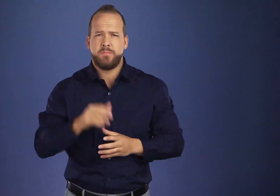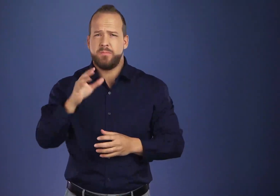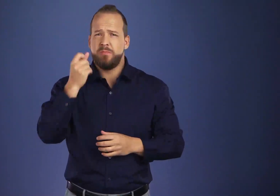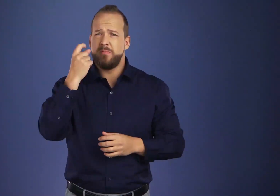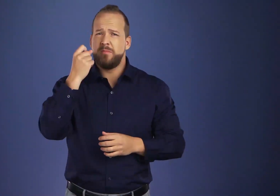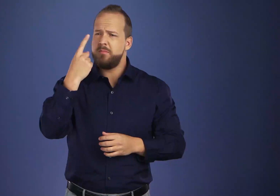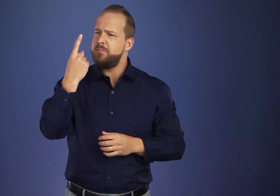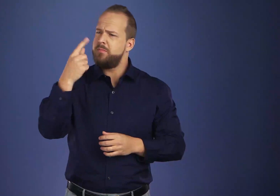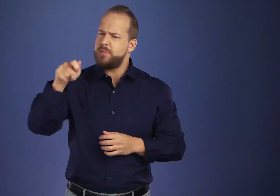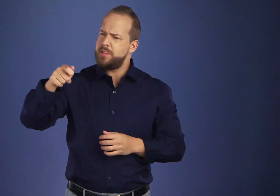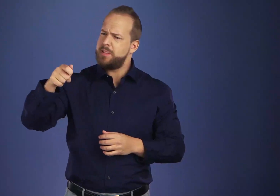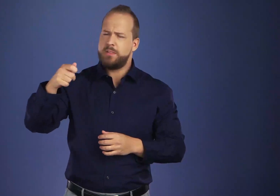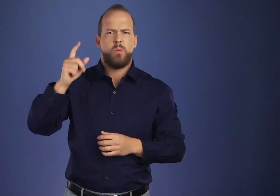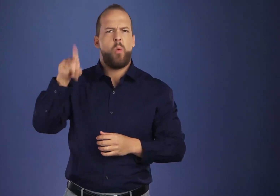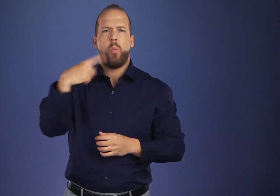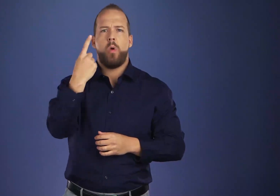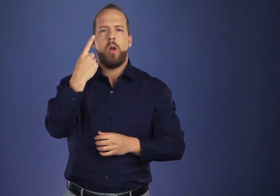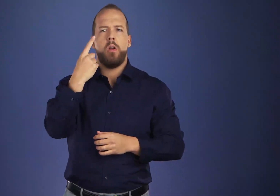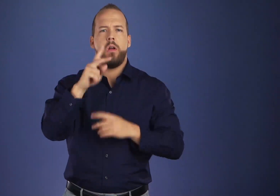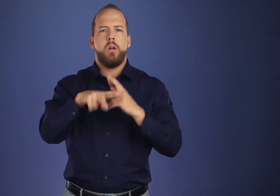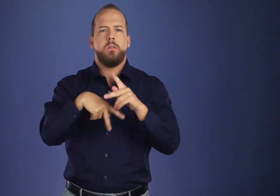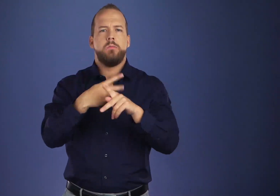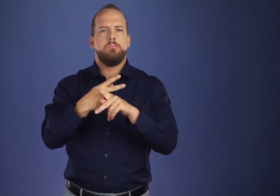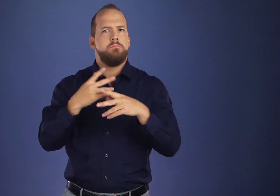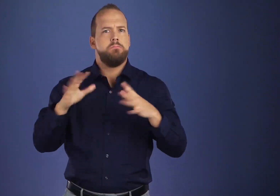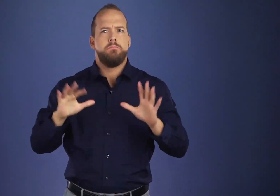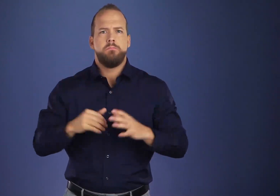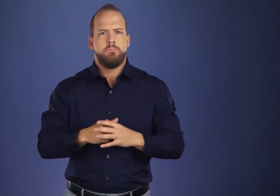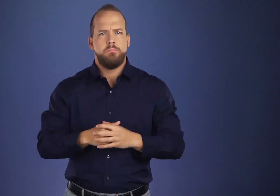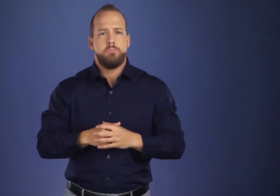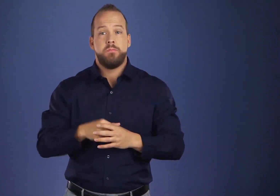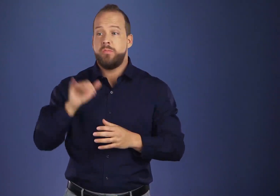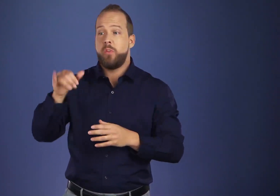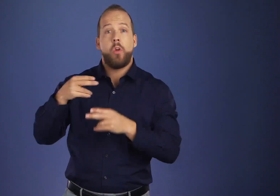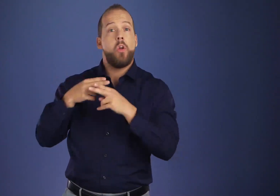There is only one key, and it is called willingness.